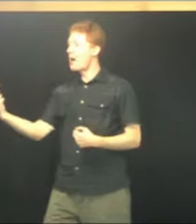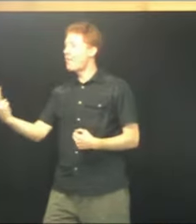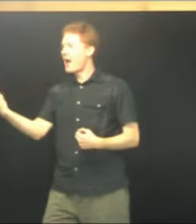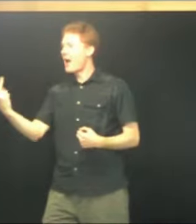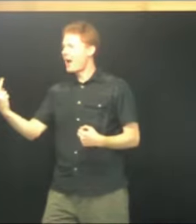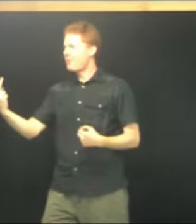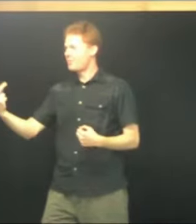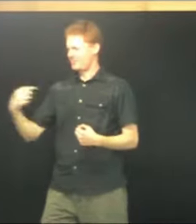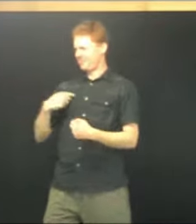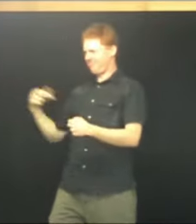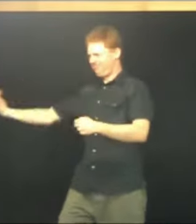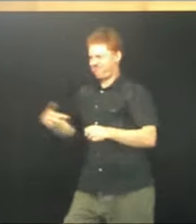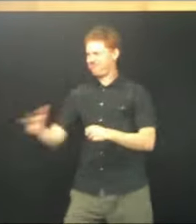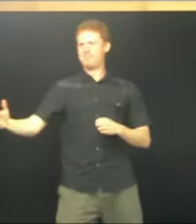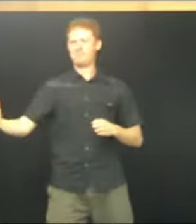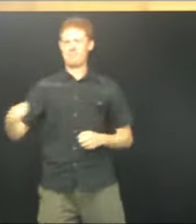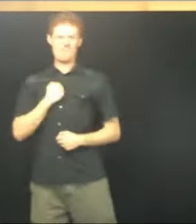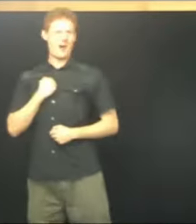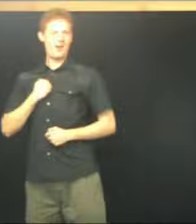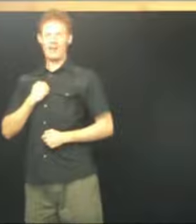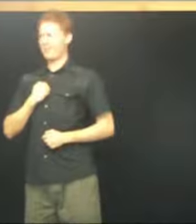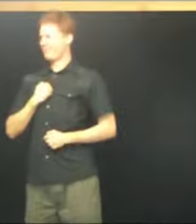if there is only one car park left, speed in to get it! It is MINE!